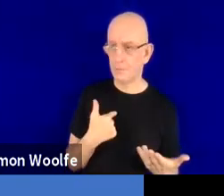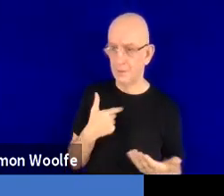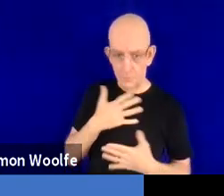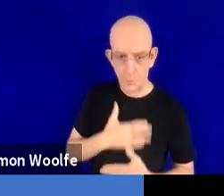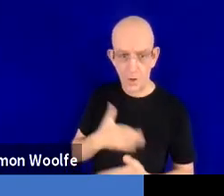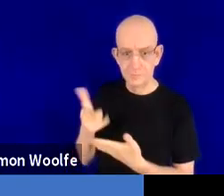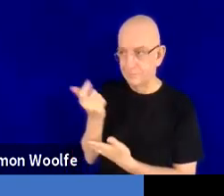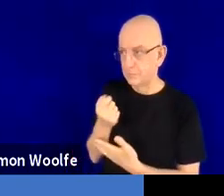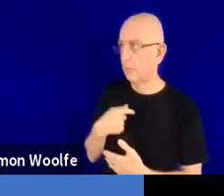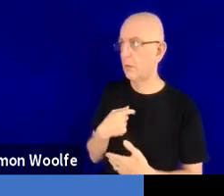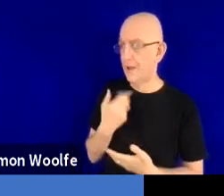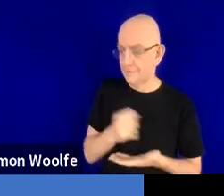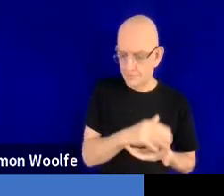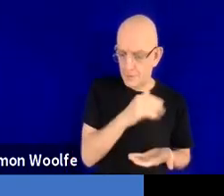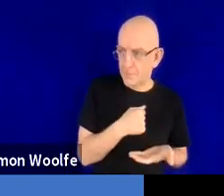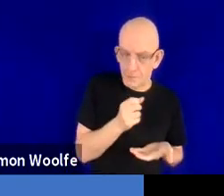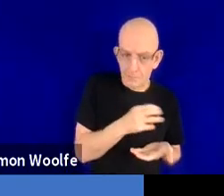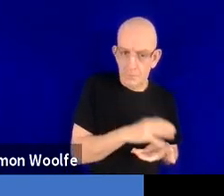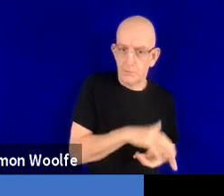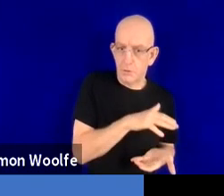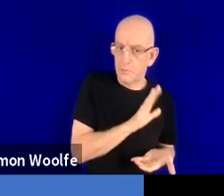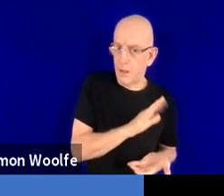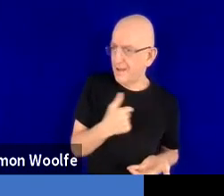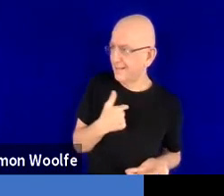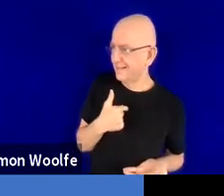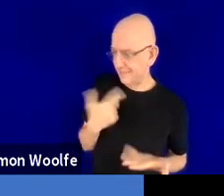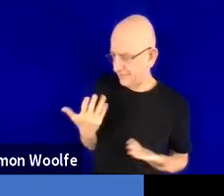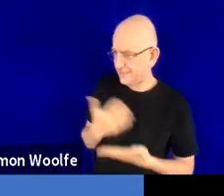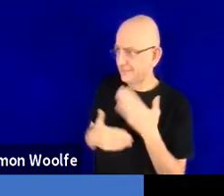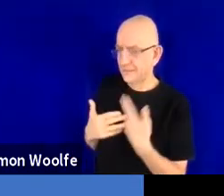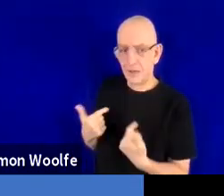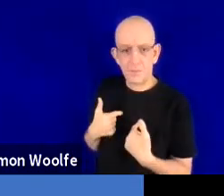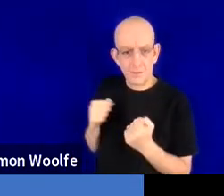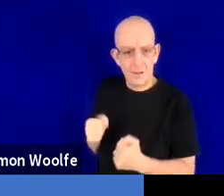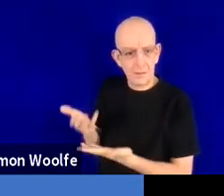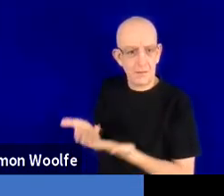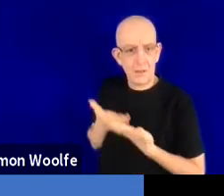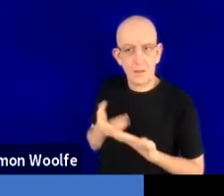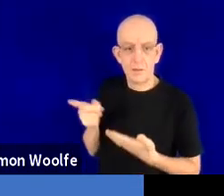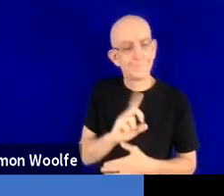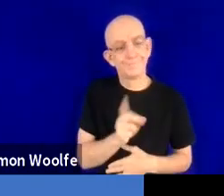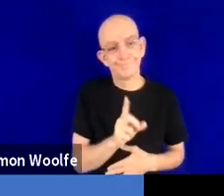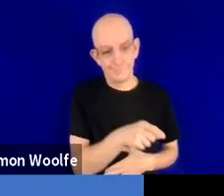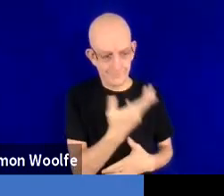The real risk of exclusion. Disability assessment commonly uses a medical model that creates complexity